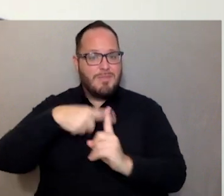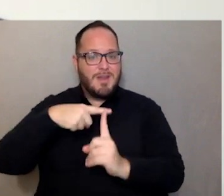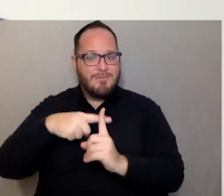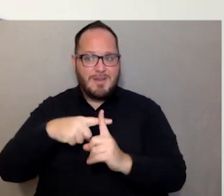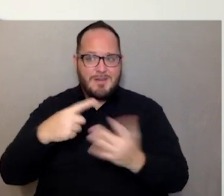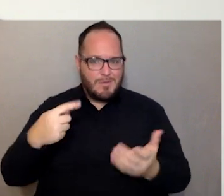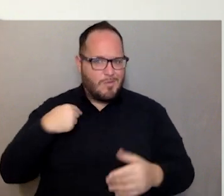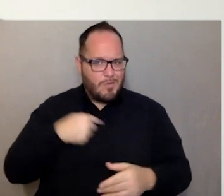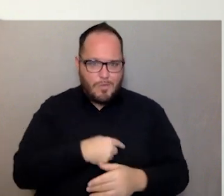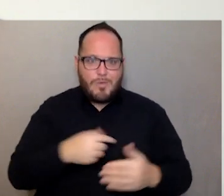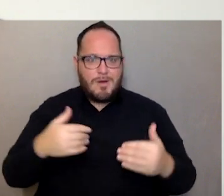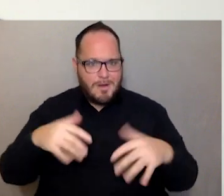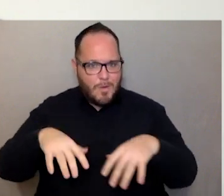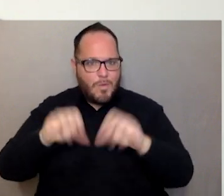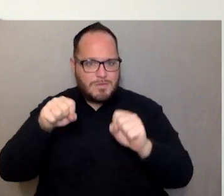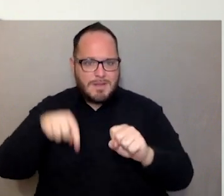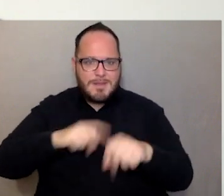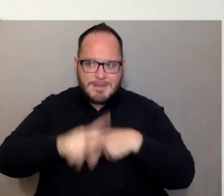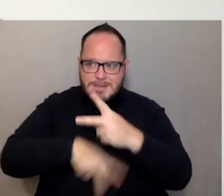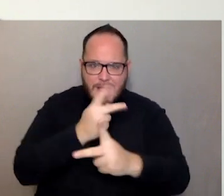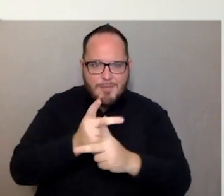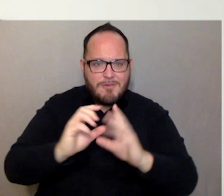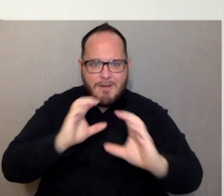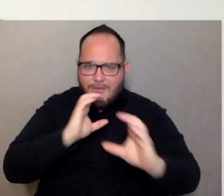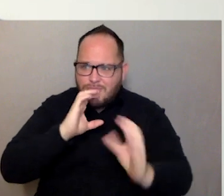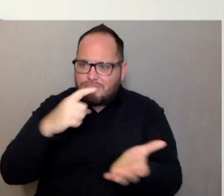IT IS THAT WE'RE HAVING THESE CONVERSATIONS. WE'RE LOOKING FOR SOLUTIONS. AND SO I THINK THE OTHER THING